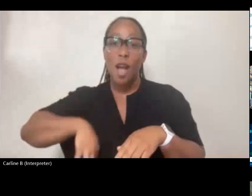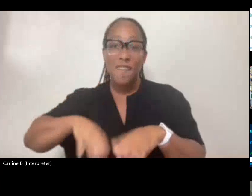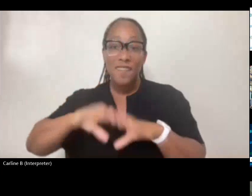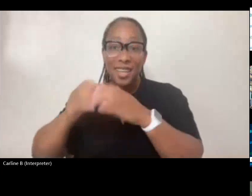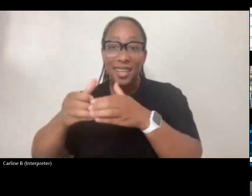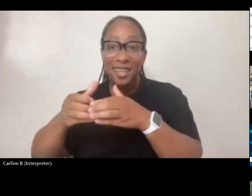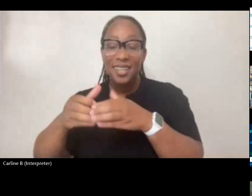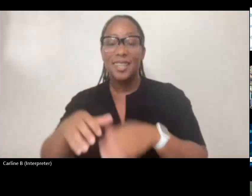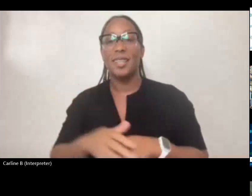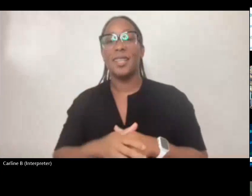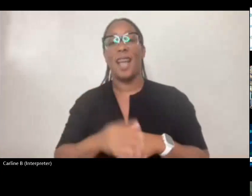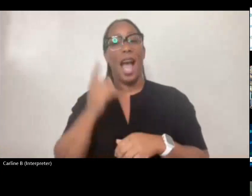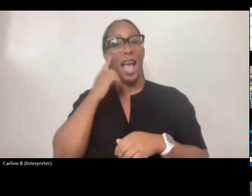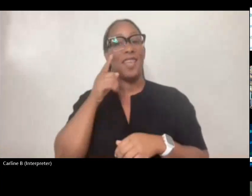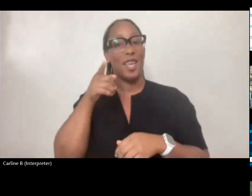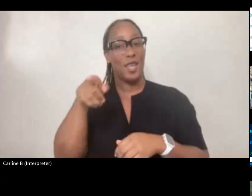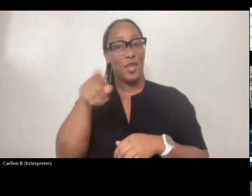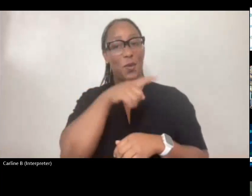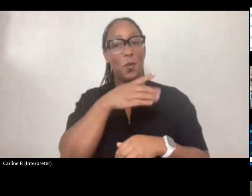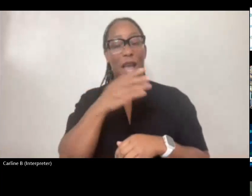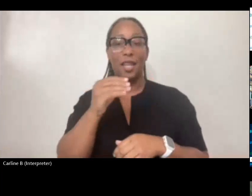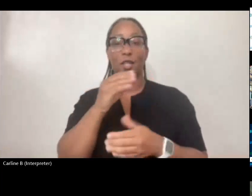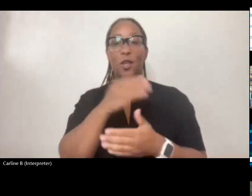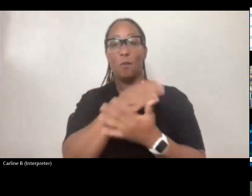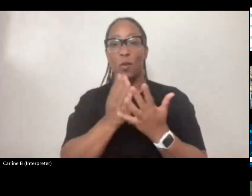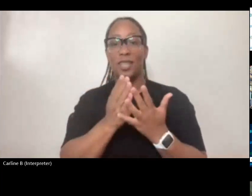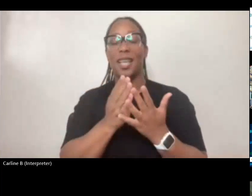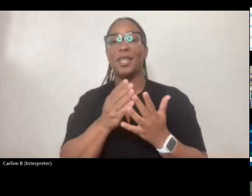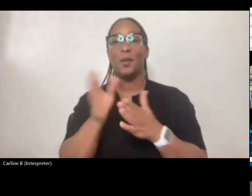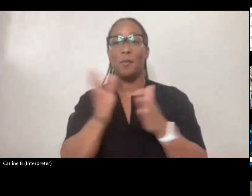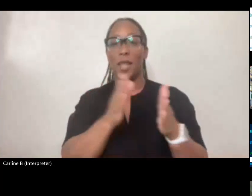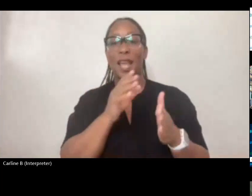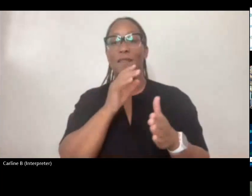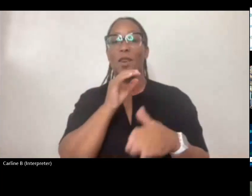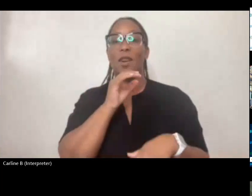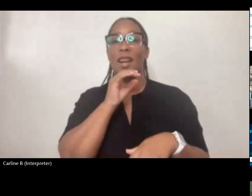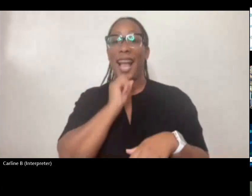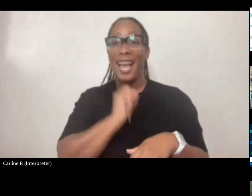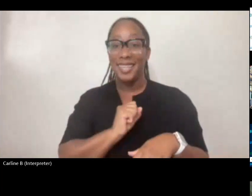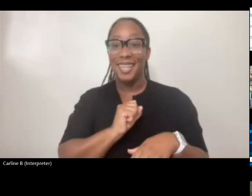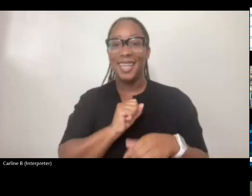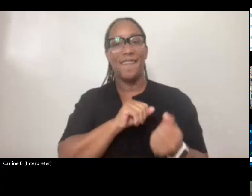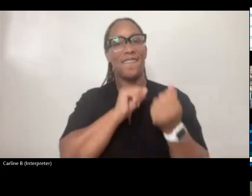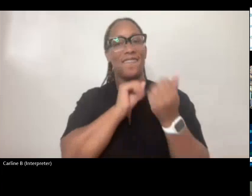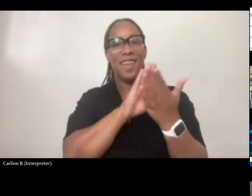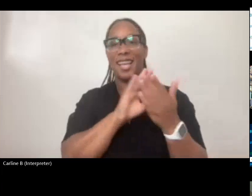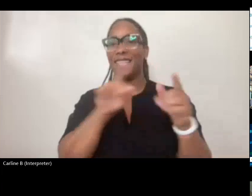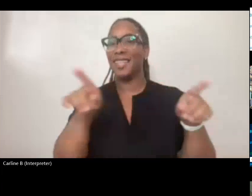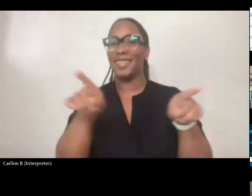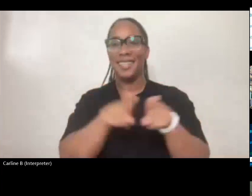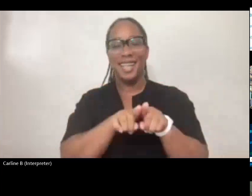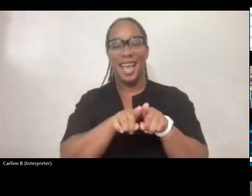I think you and your multi sector plan on aging face the same strength and challenge.